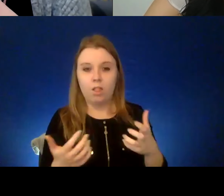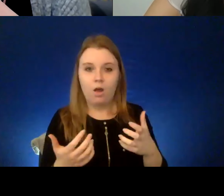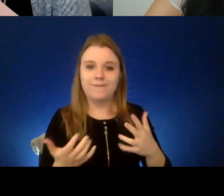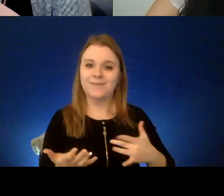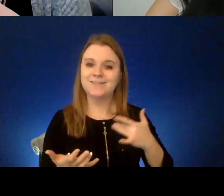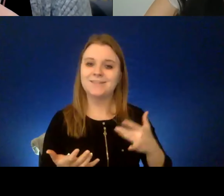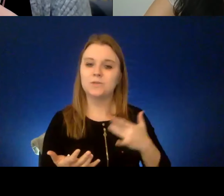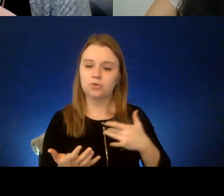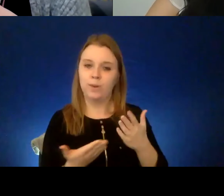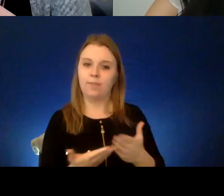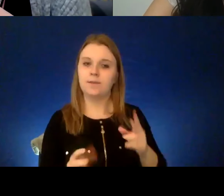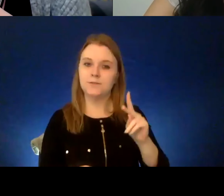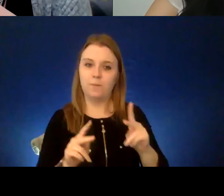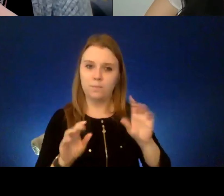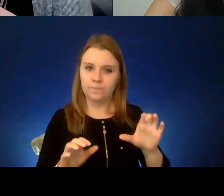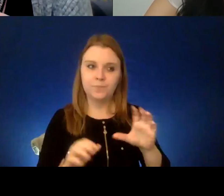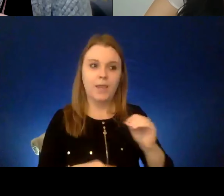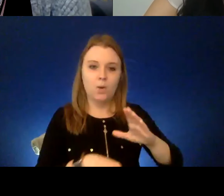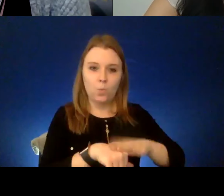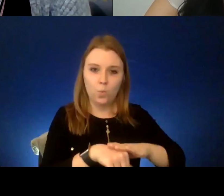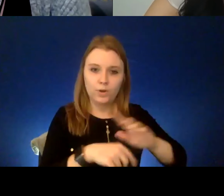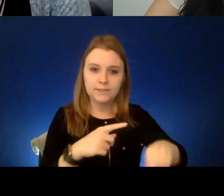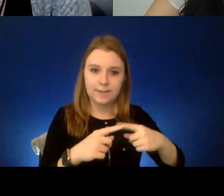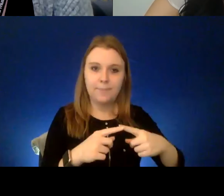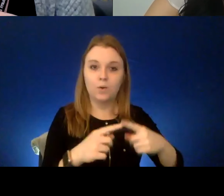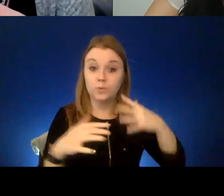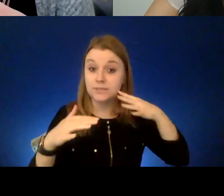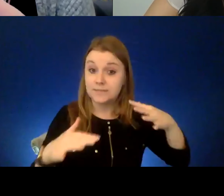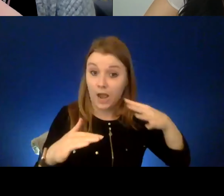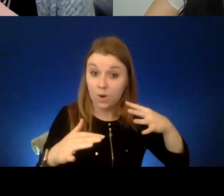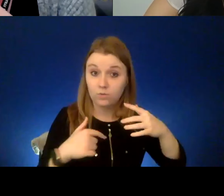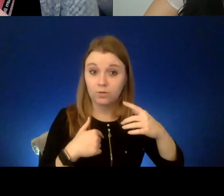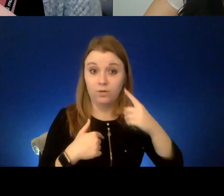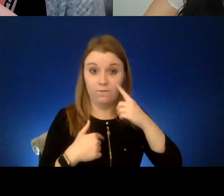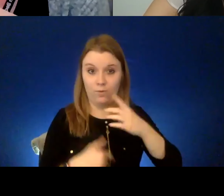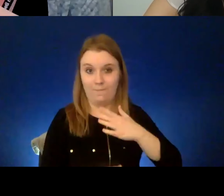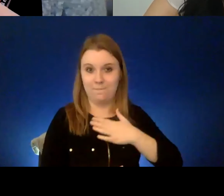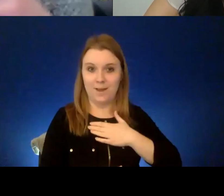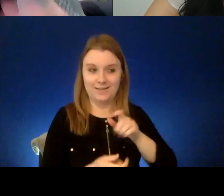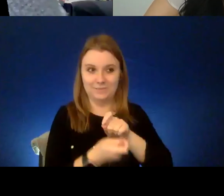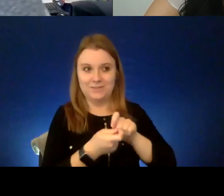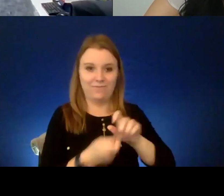that people have been doing and the warnings about sound and my particular superpower, thank you Jess for that language,